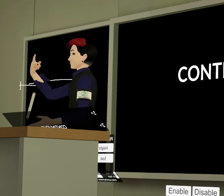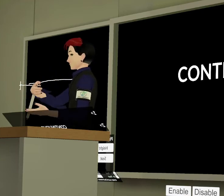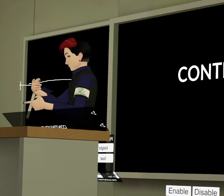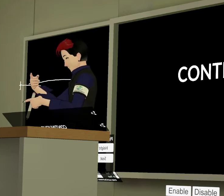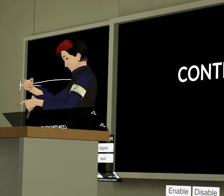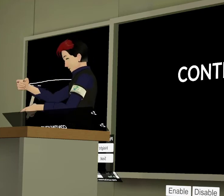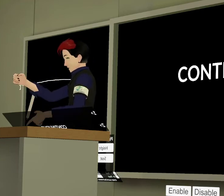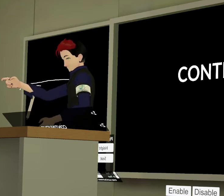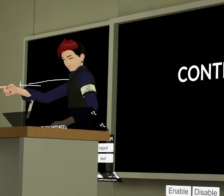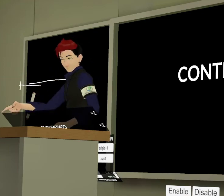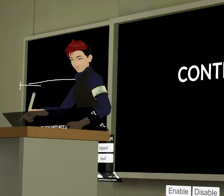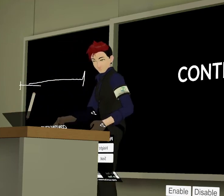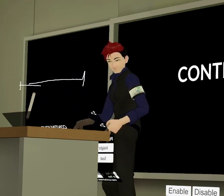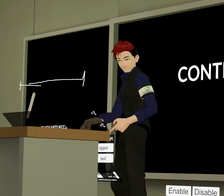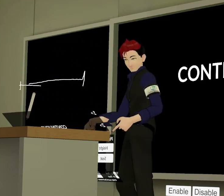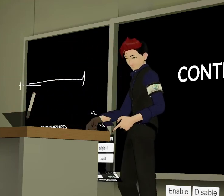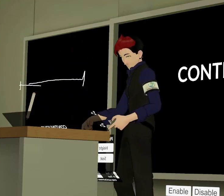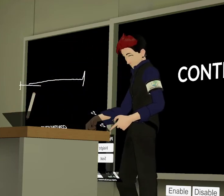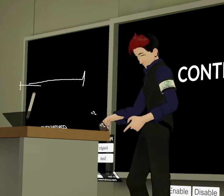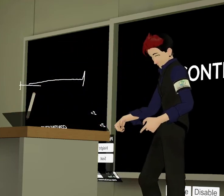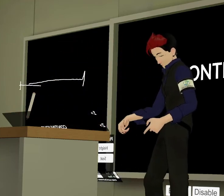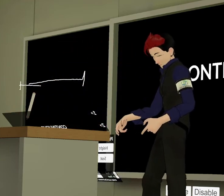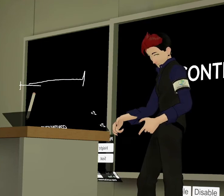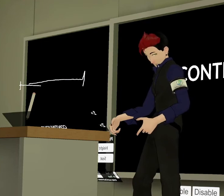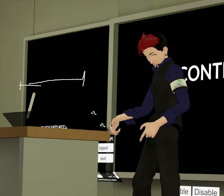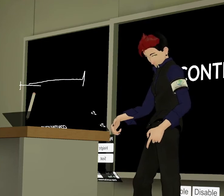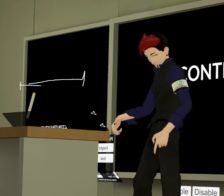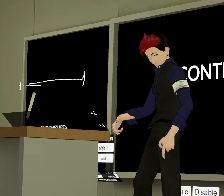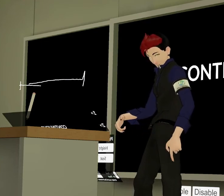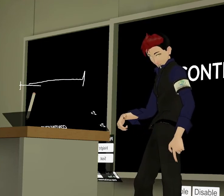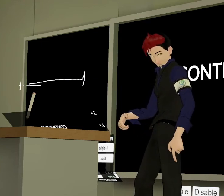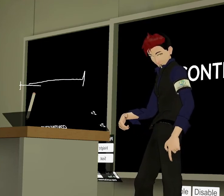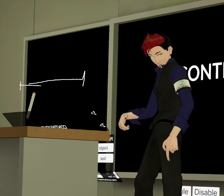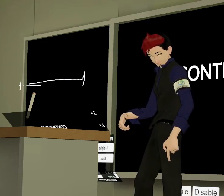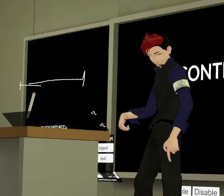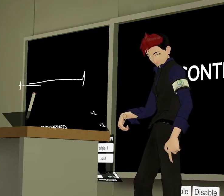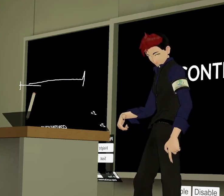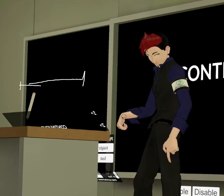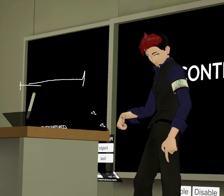Fearless : just by the motion of how you use it okay let's do that real quick